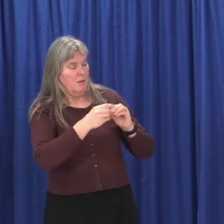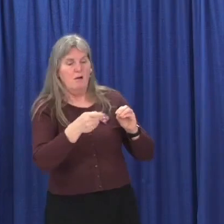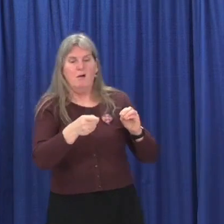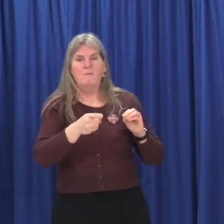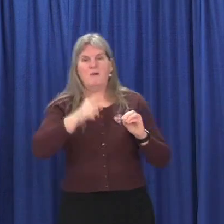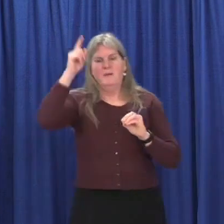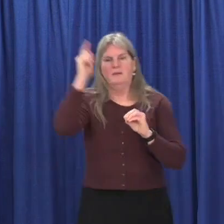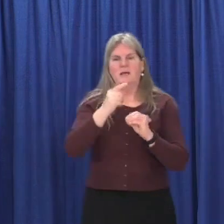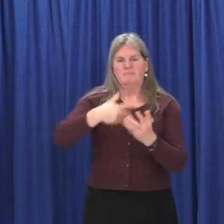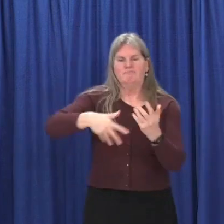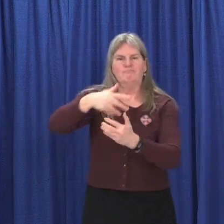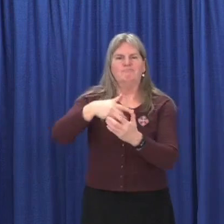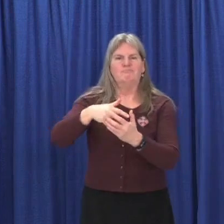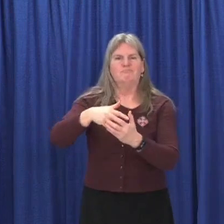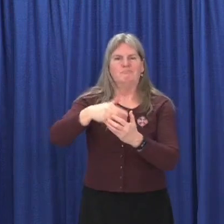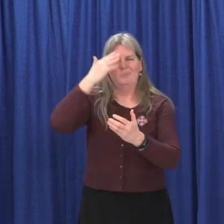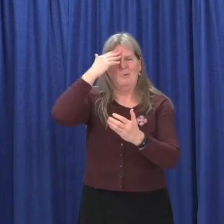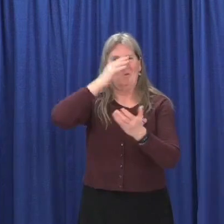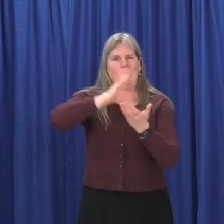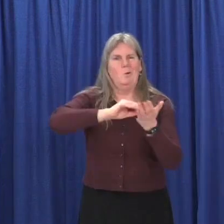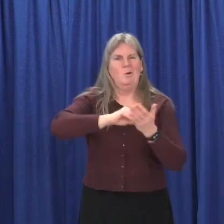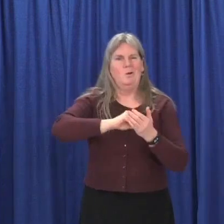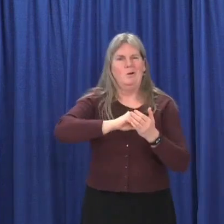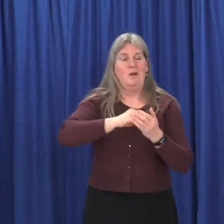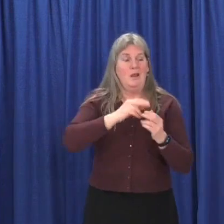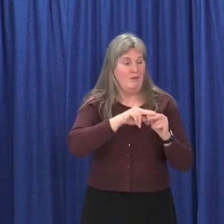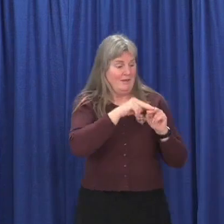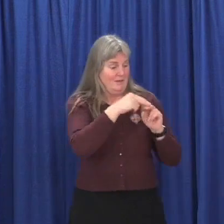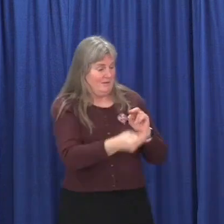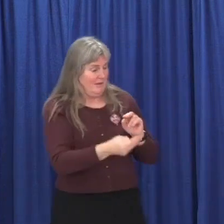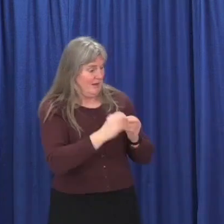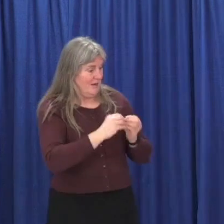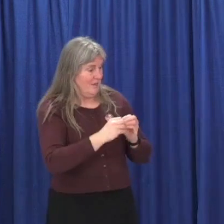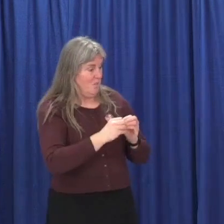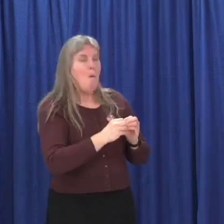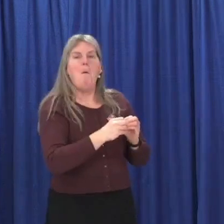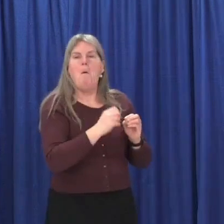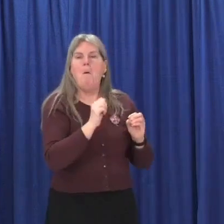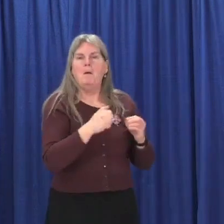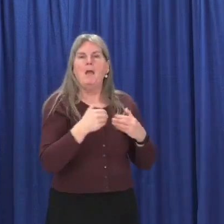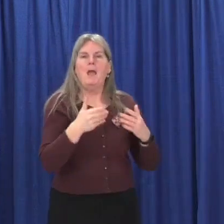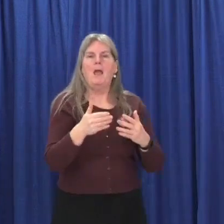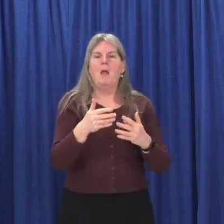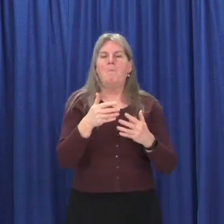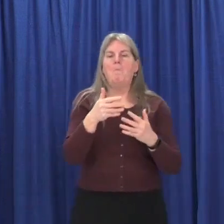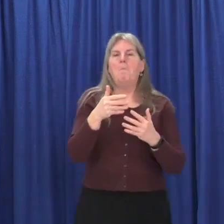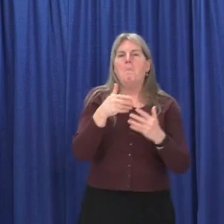If the case counts are coming down, that's a better time to start opening those doors and